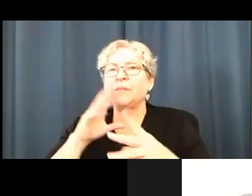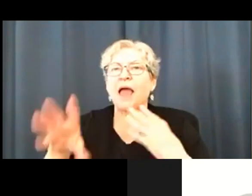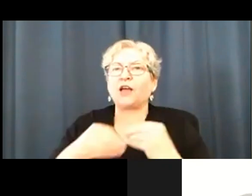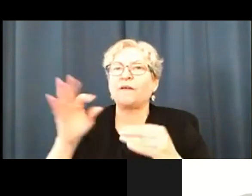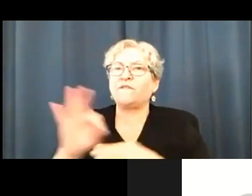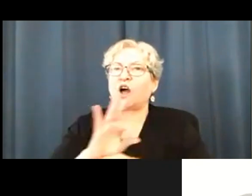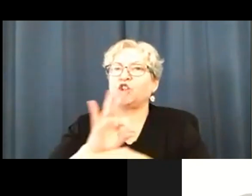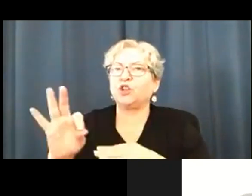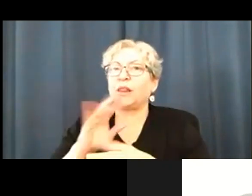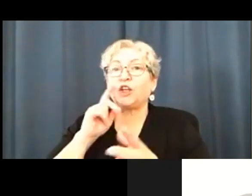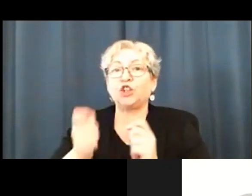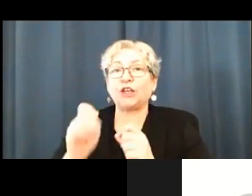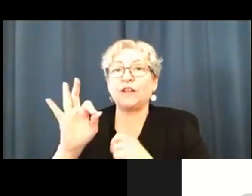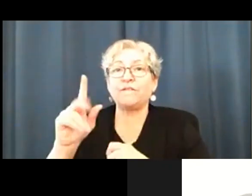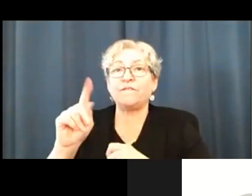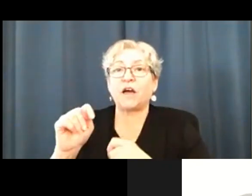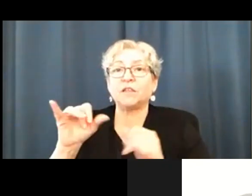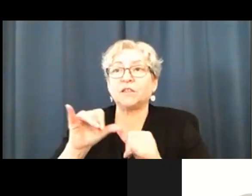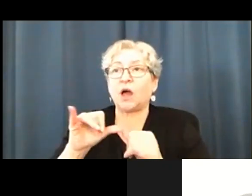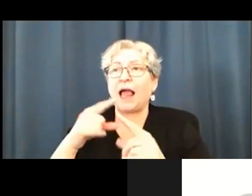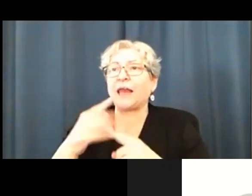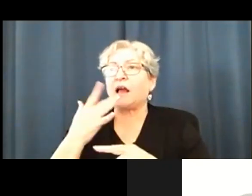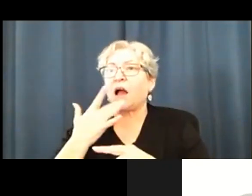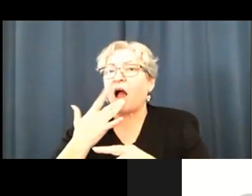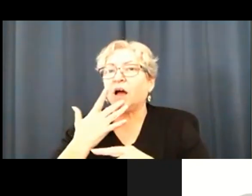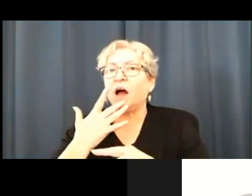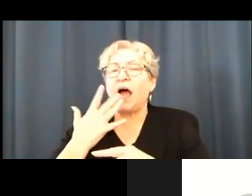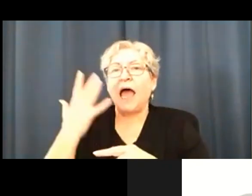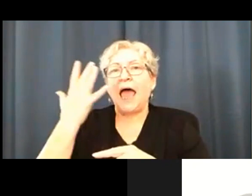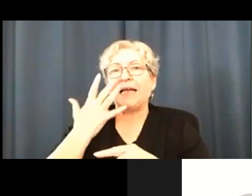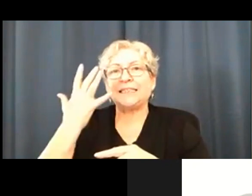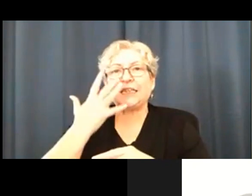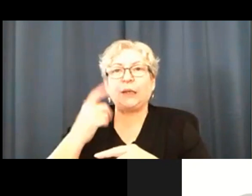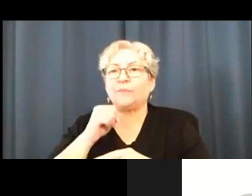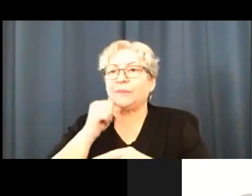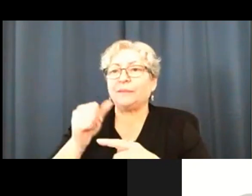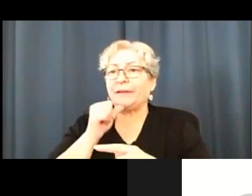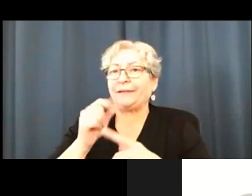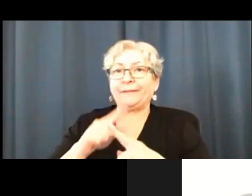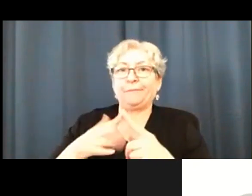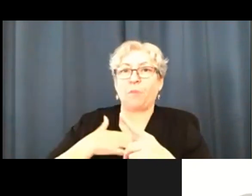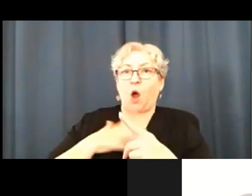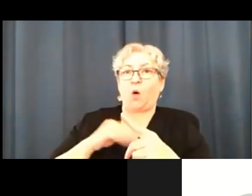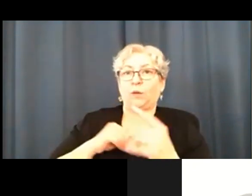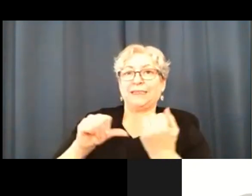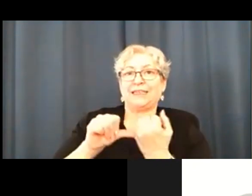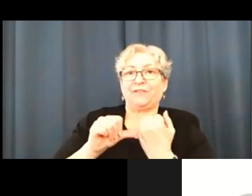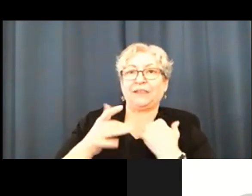like changing font sizes and color schemes that might not have their own assistive technology in place to the other end of the extreme